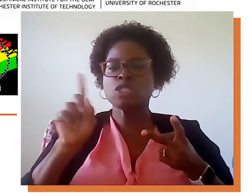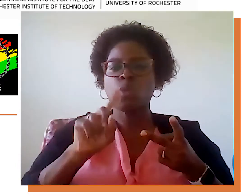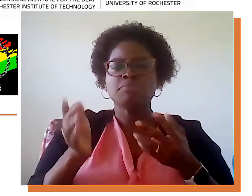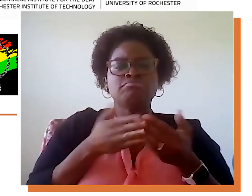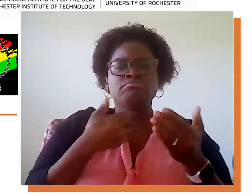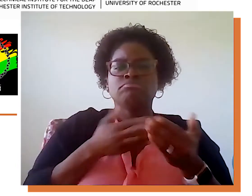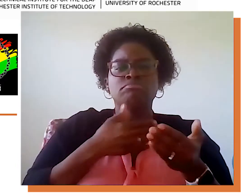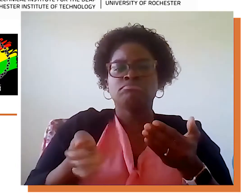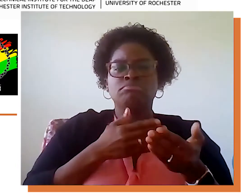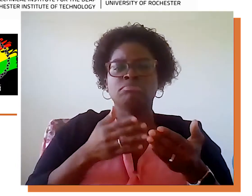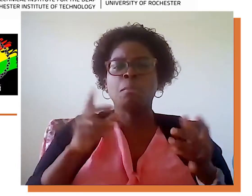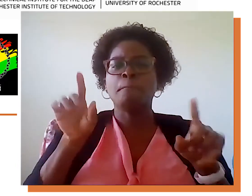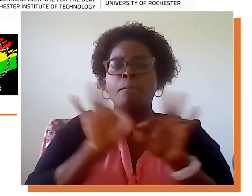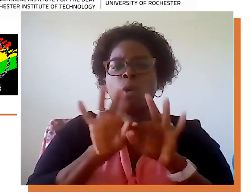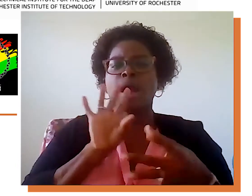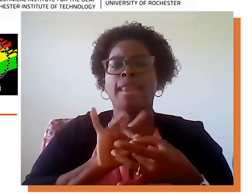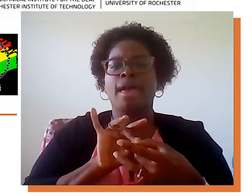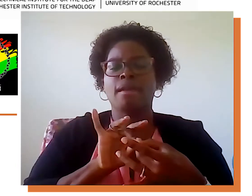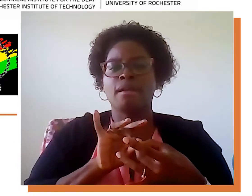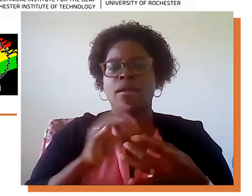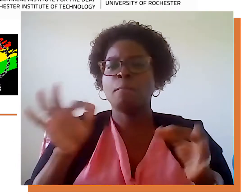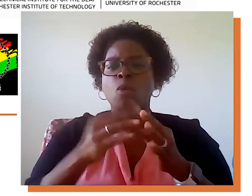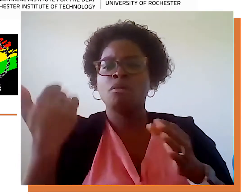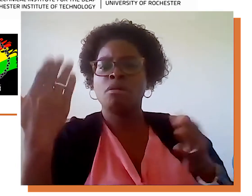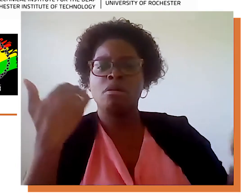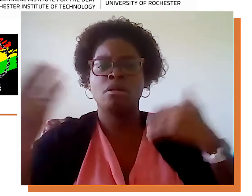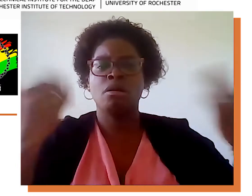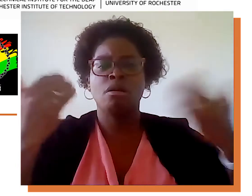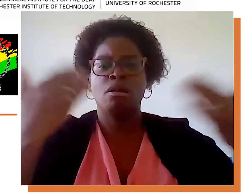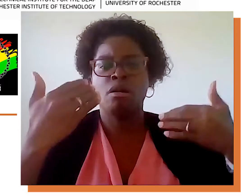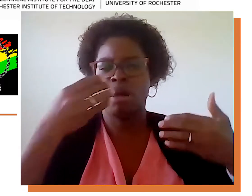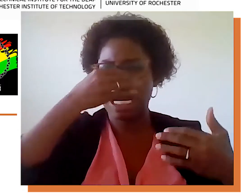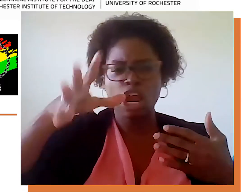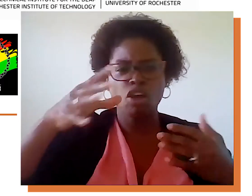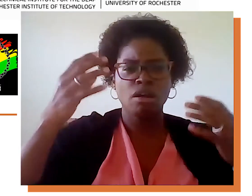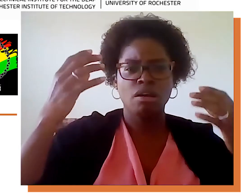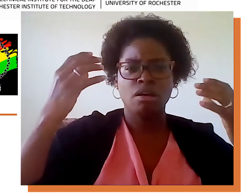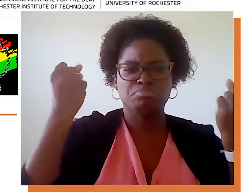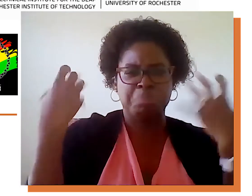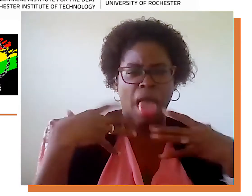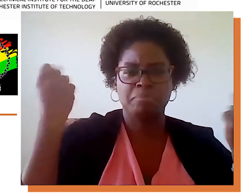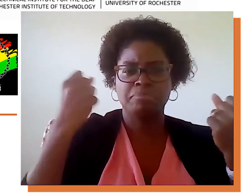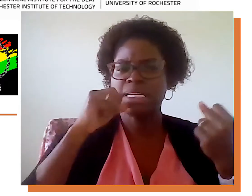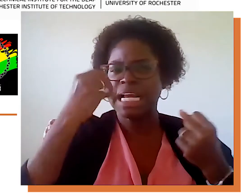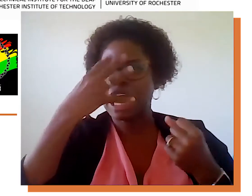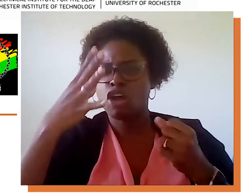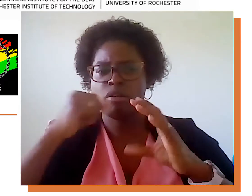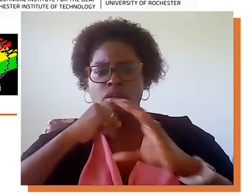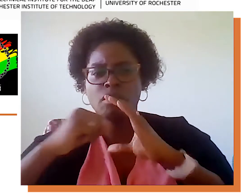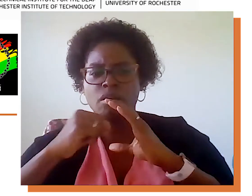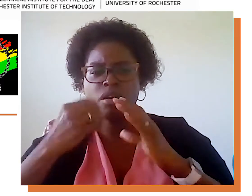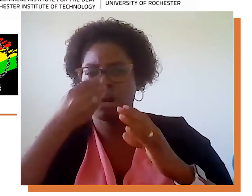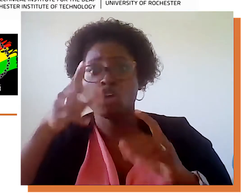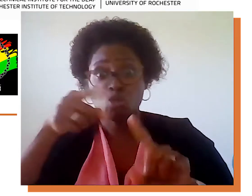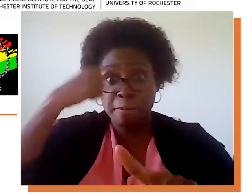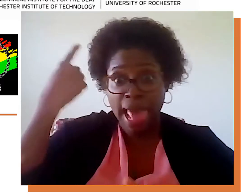Everyone was welcome. No matter how you communicated or what your background was, everyone was welcome.